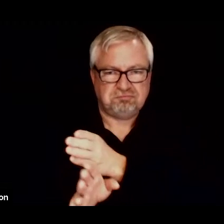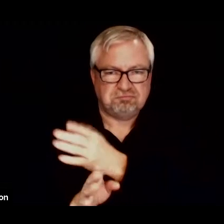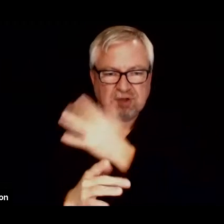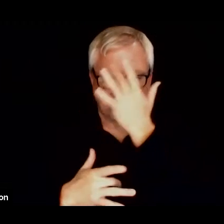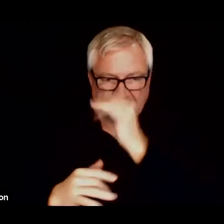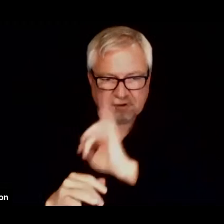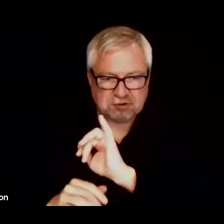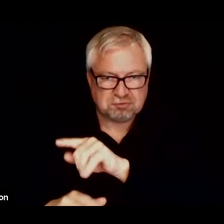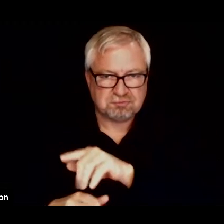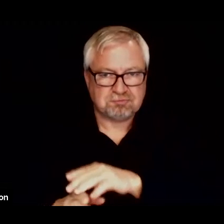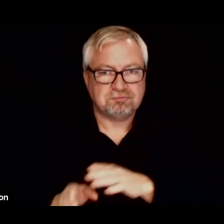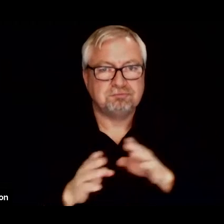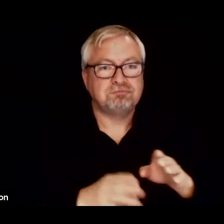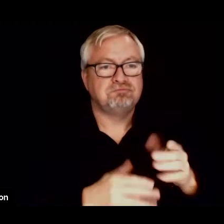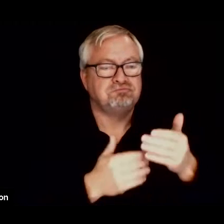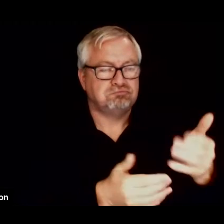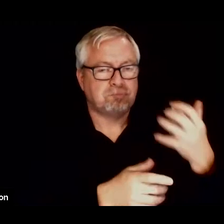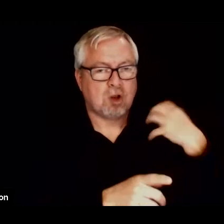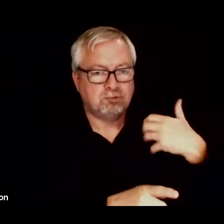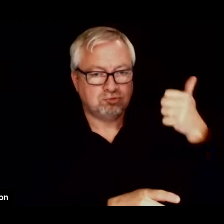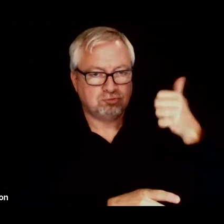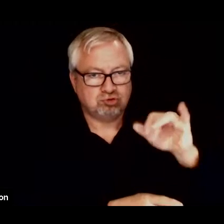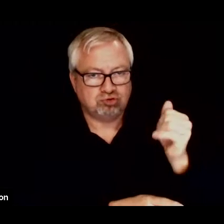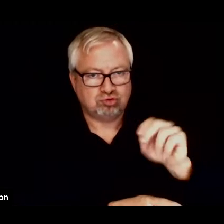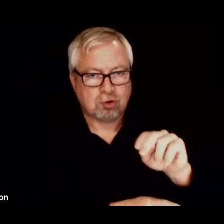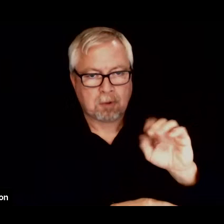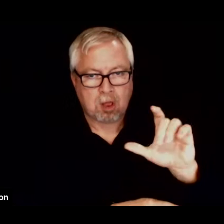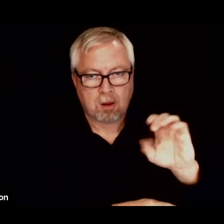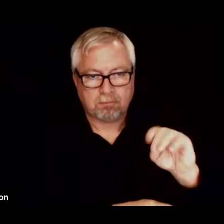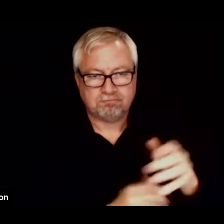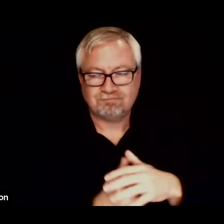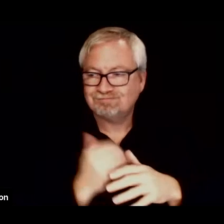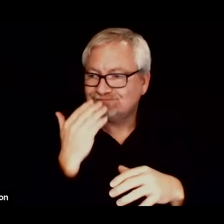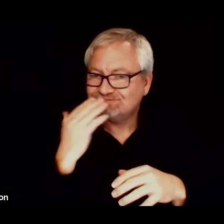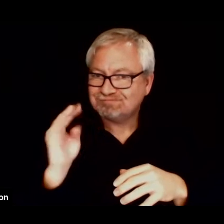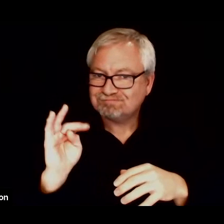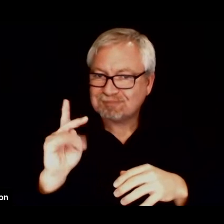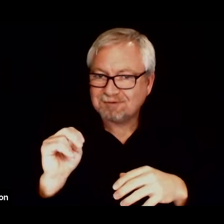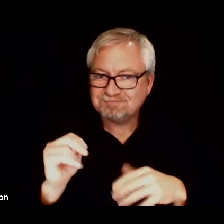Thanks, Mike and good afternoon everyone. I mentioned a few times in recent days that just the